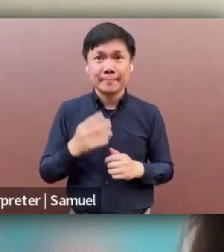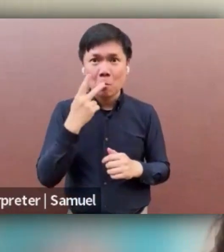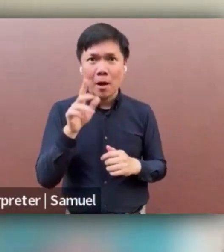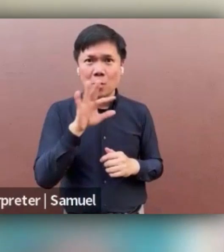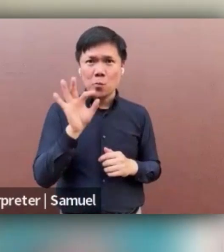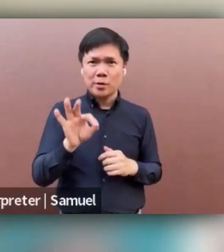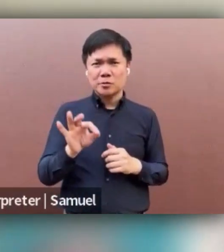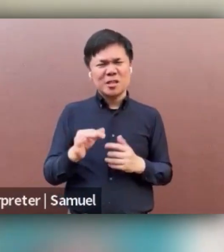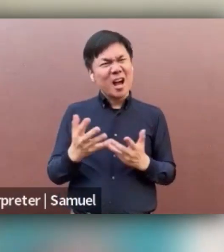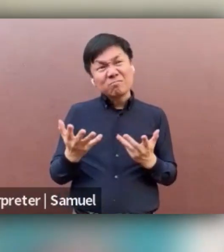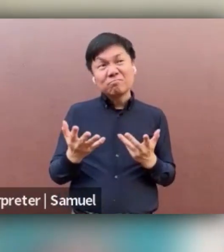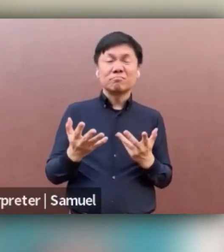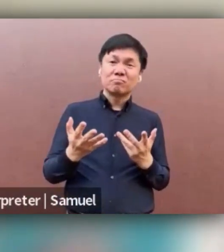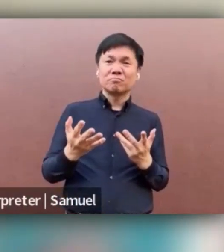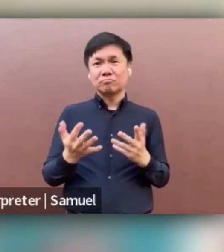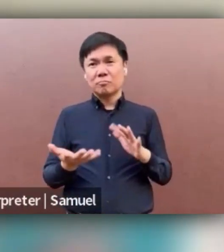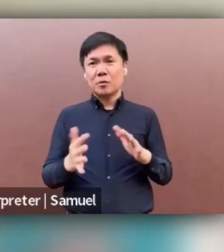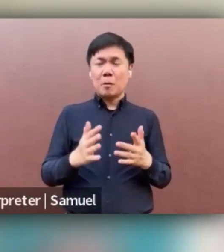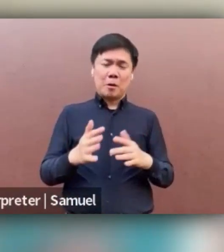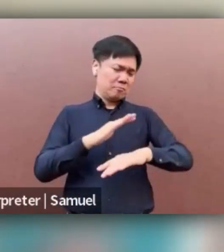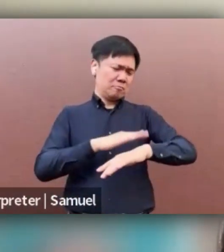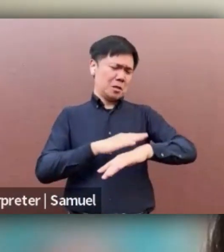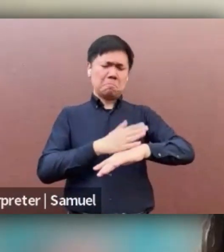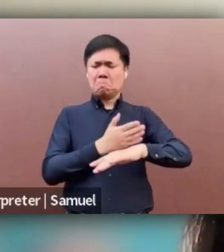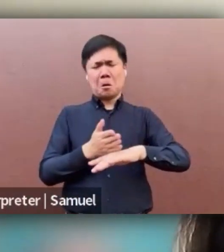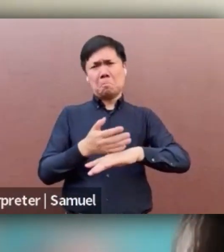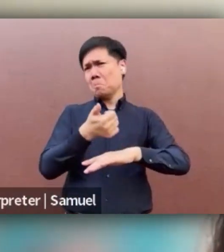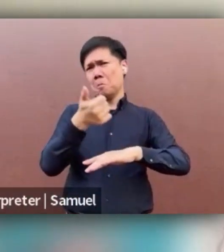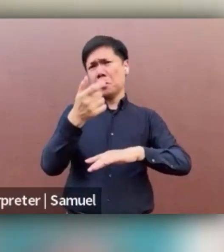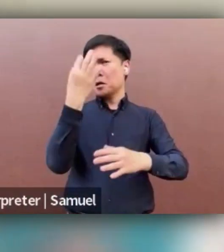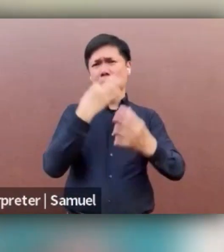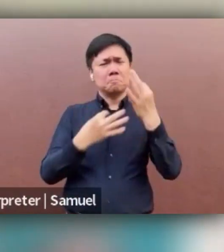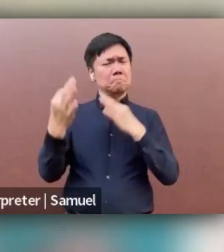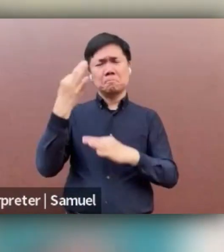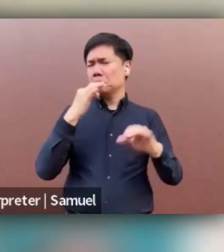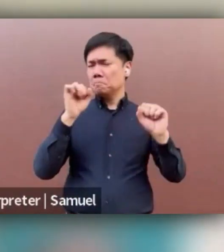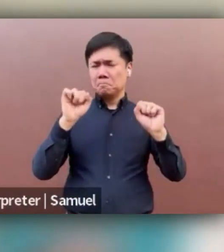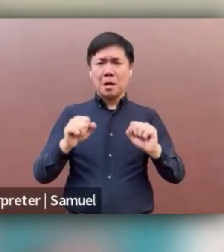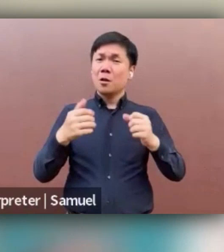But, one of the questions do people have? Because we still have plenty of time for questions.